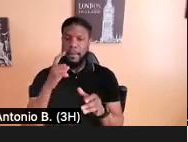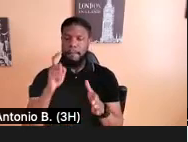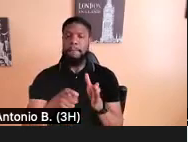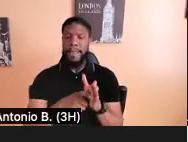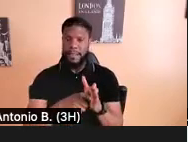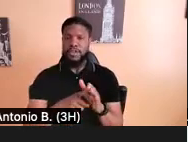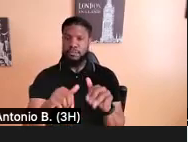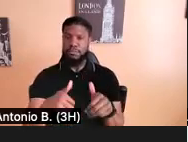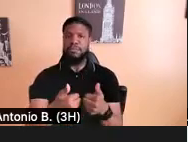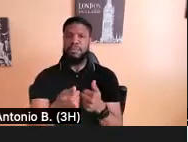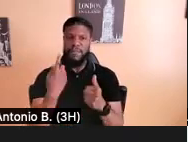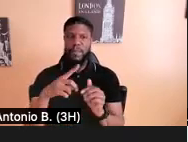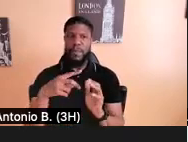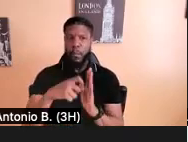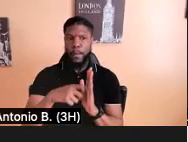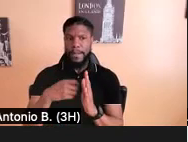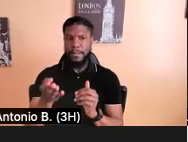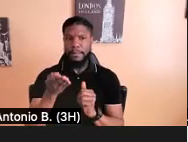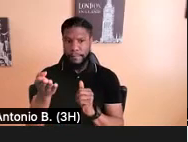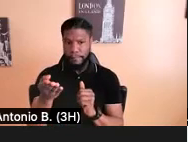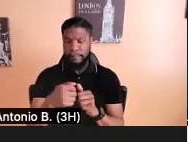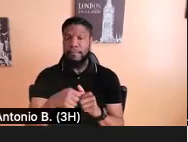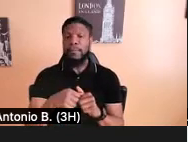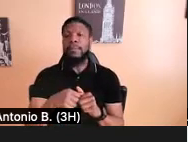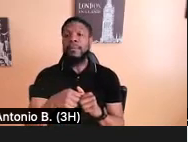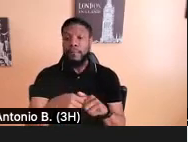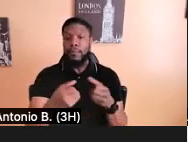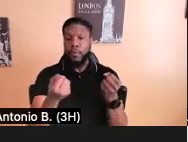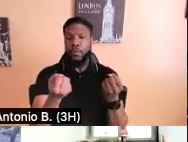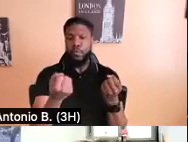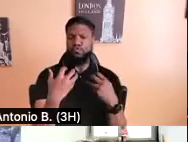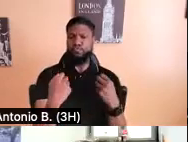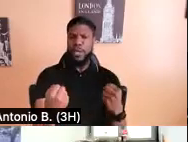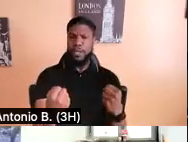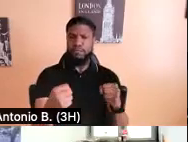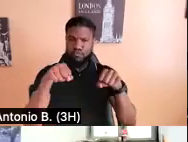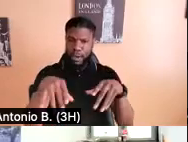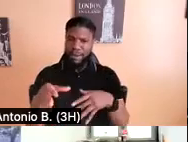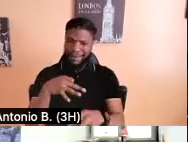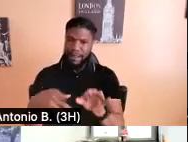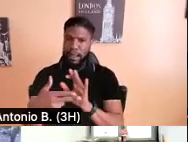Relabeling the section "Highlights" allows the writing tutor to begin with a positive comment and